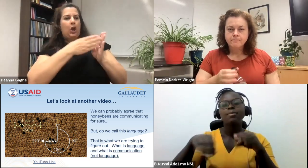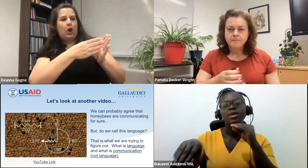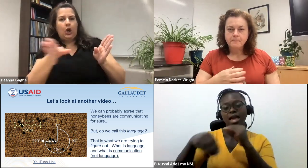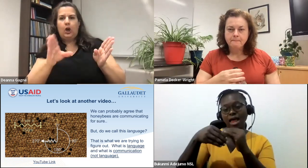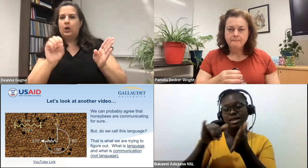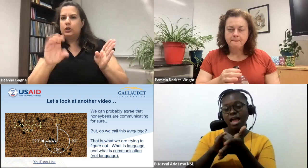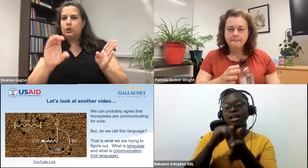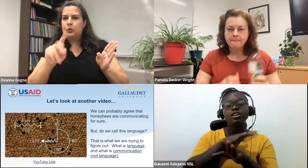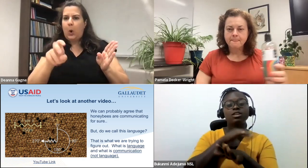is